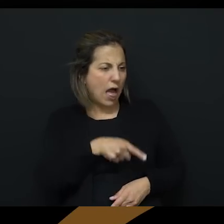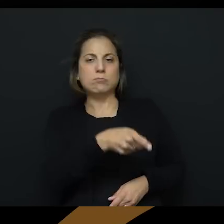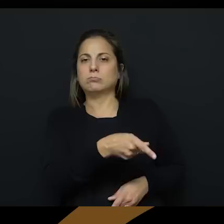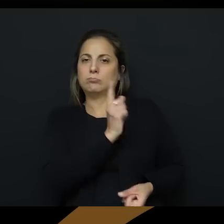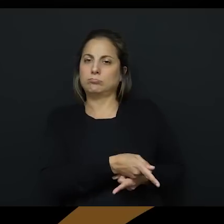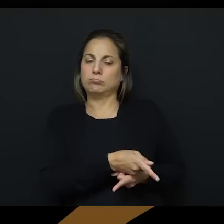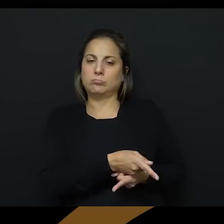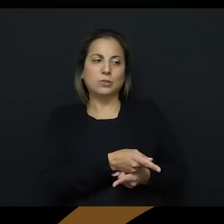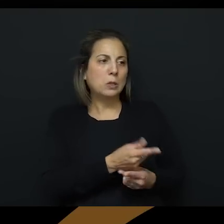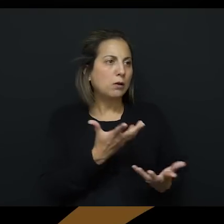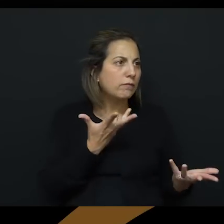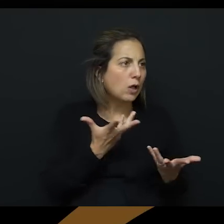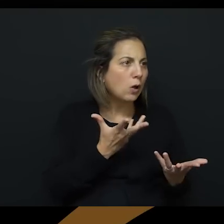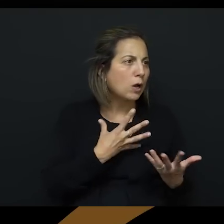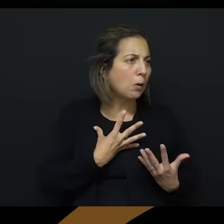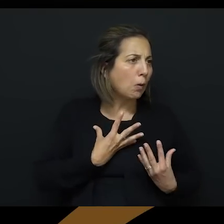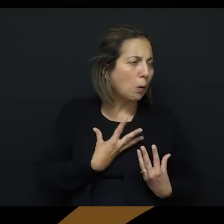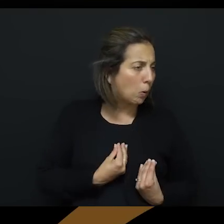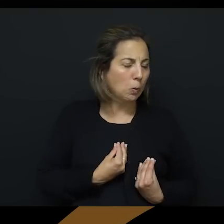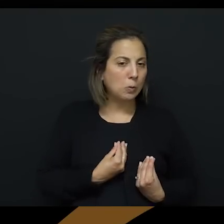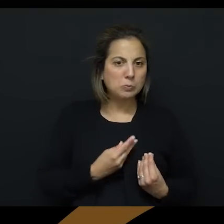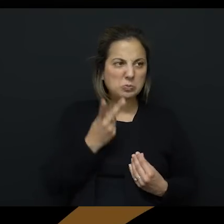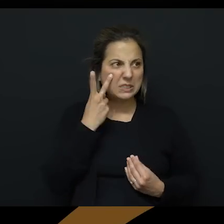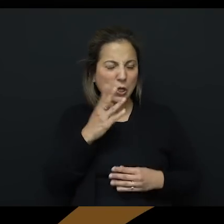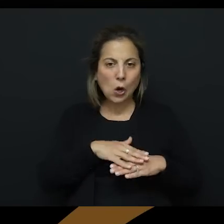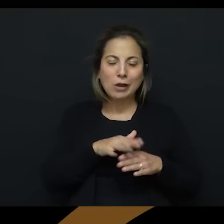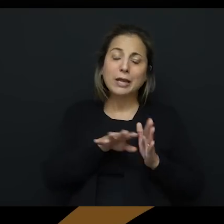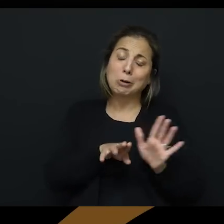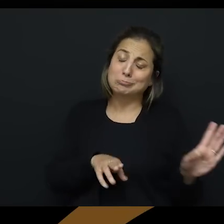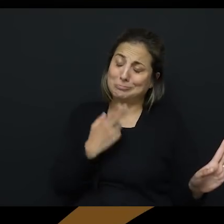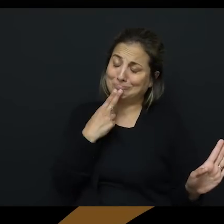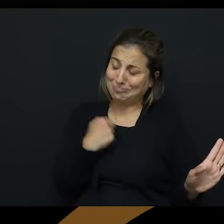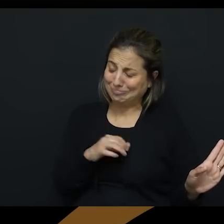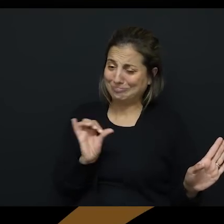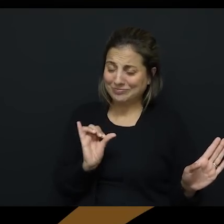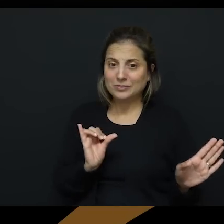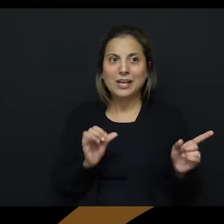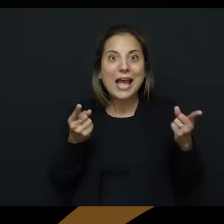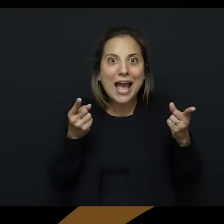the interactions with her and just her presence on camera. And she's just adorable.